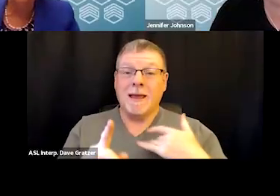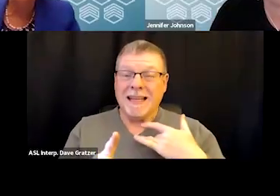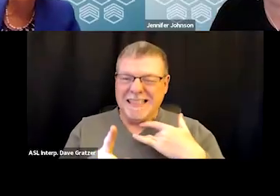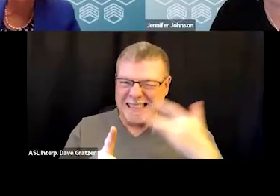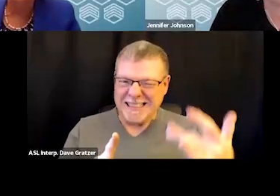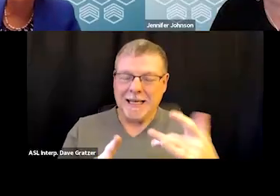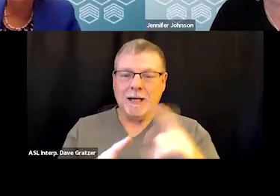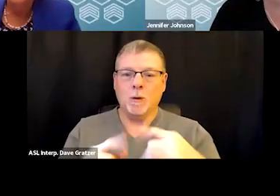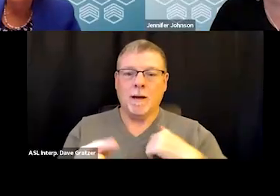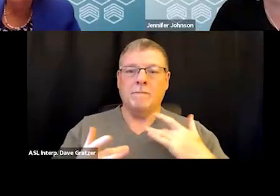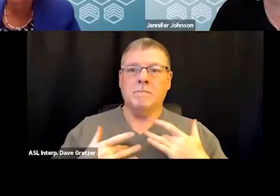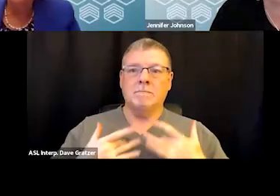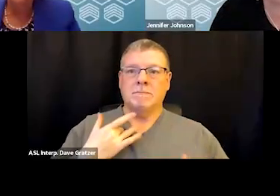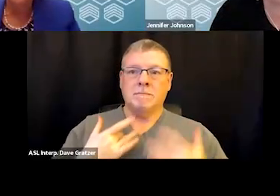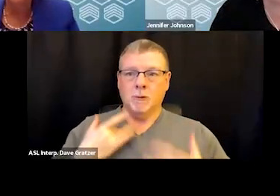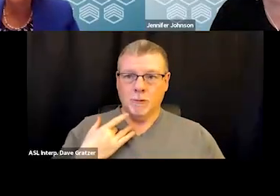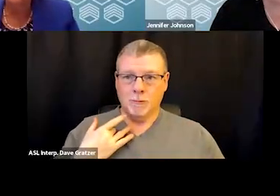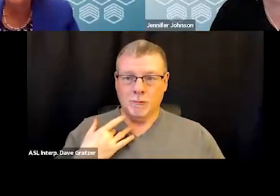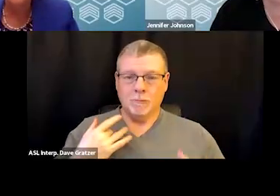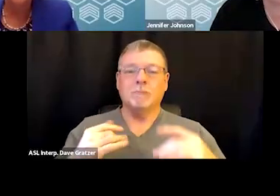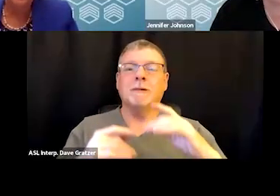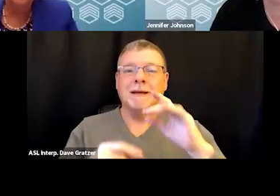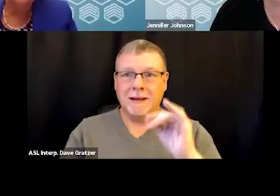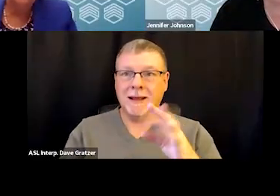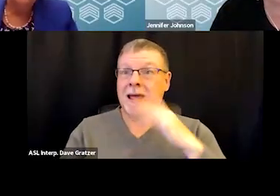with bipolar disorder as they are to have a relative with schizophrenia.